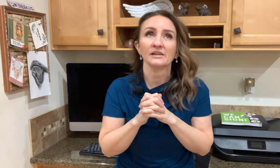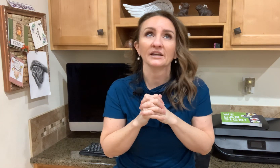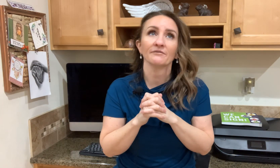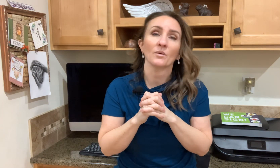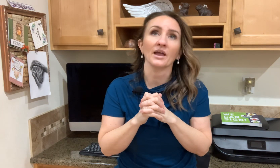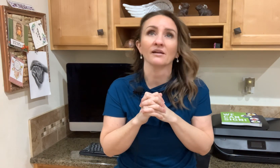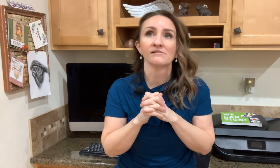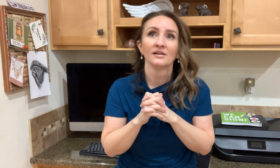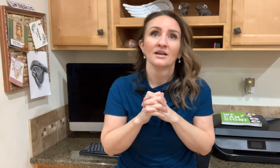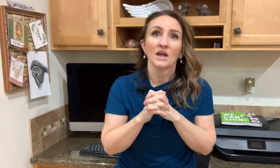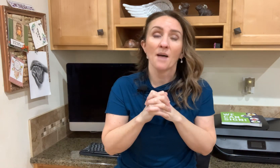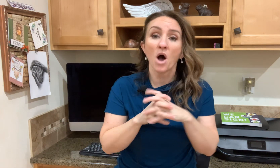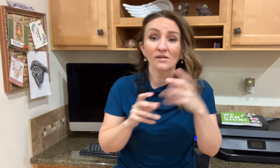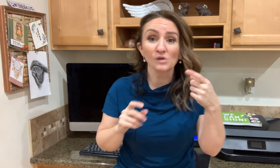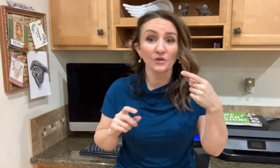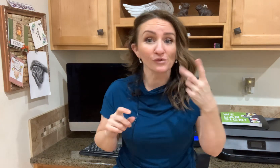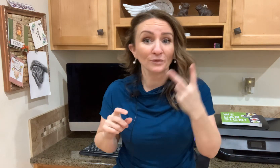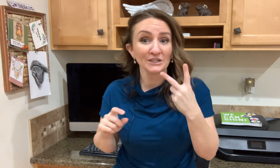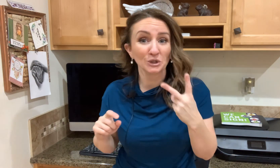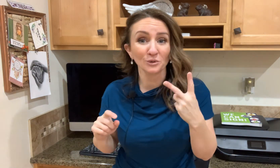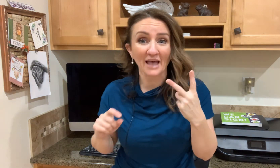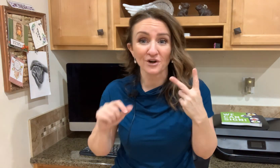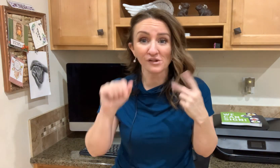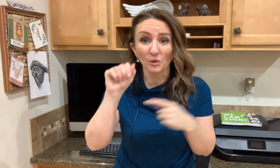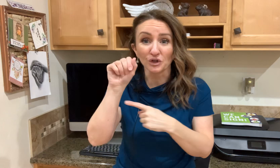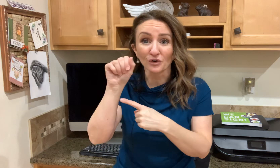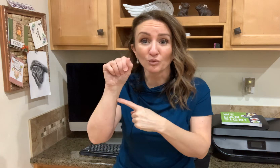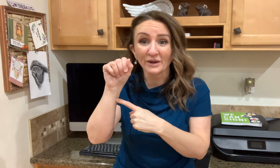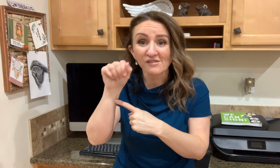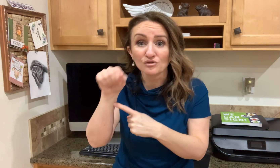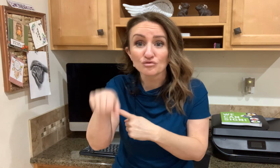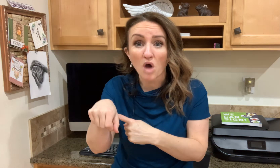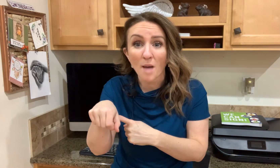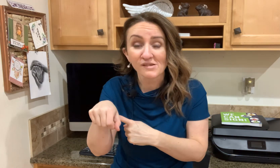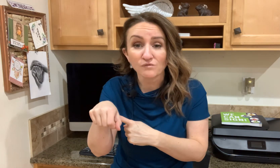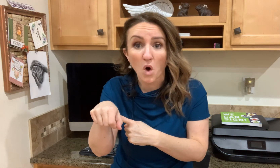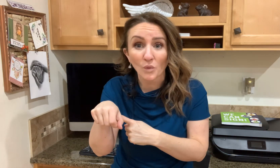"giveaways".. um also there's only two letters where your wrist drops forward